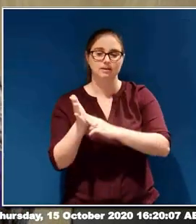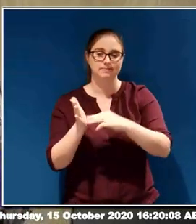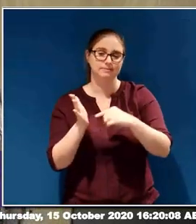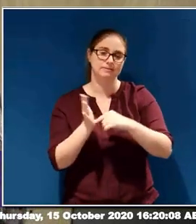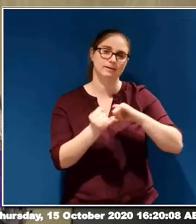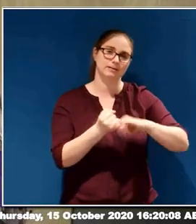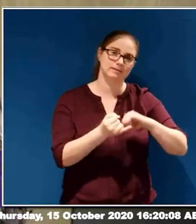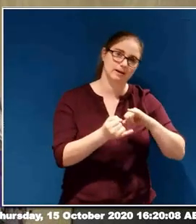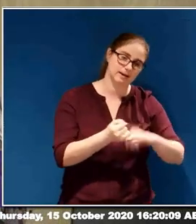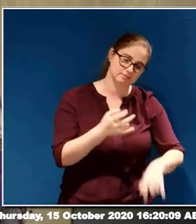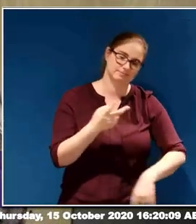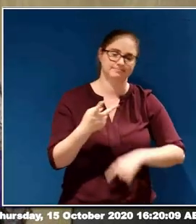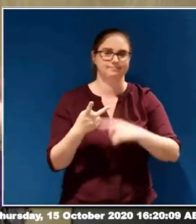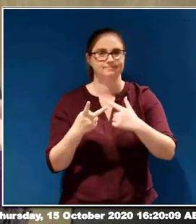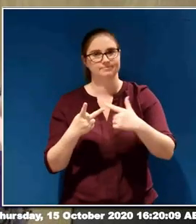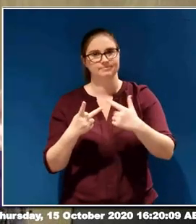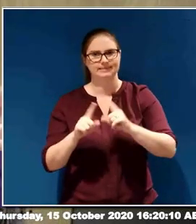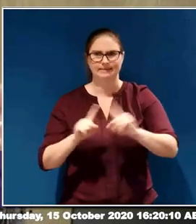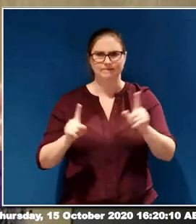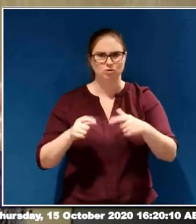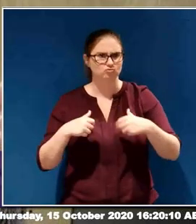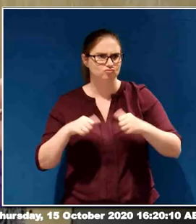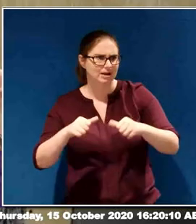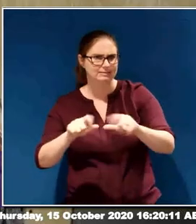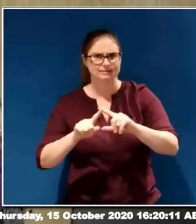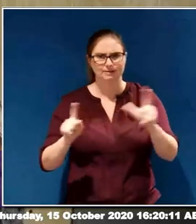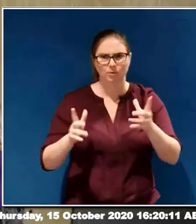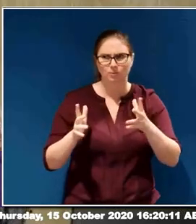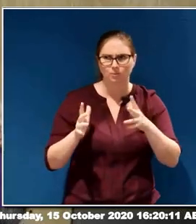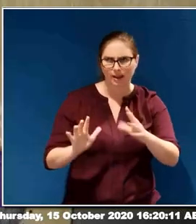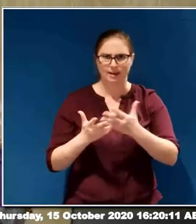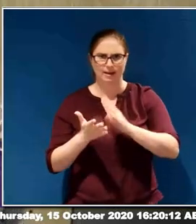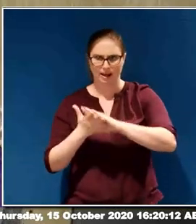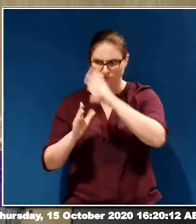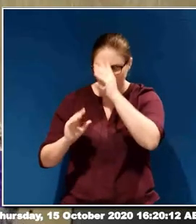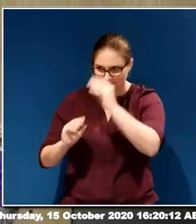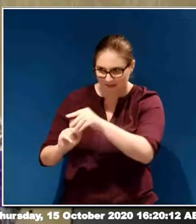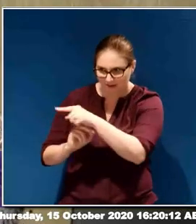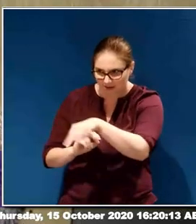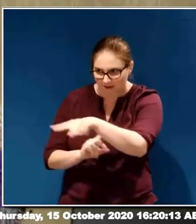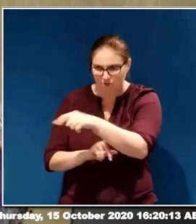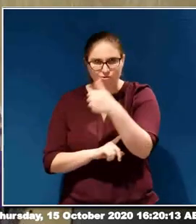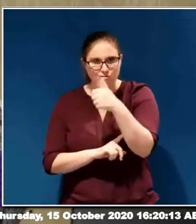teaching students using social emotional learning so they can self-regulate,